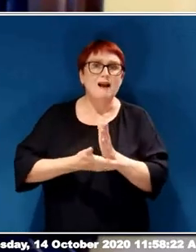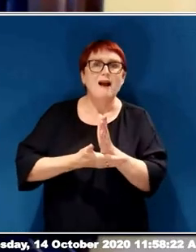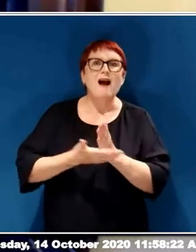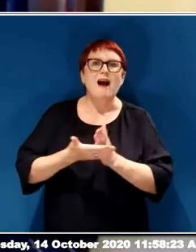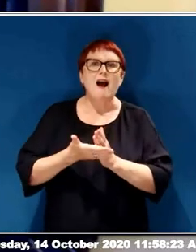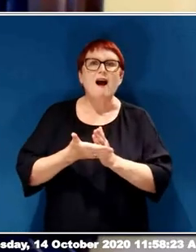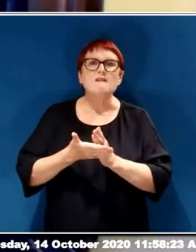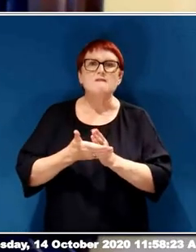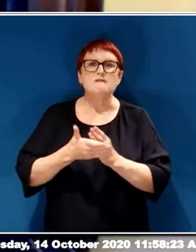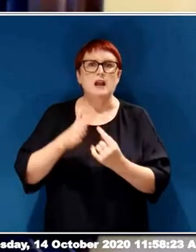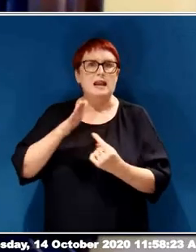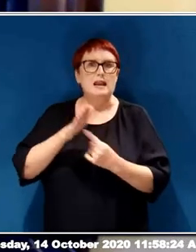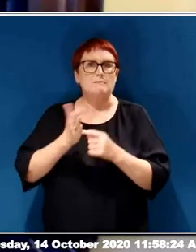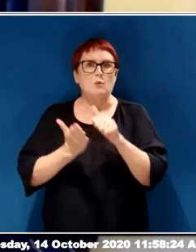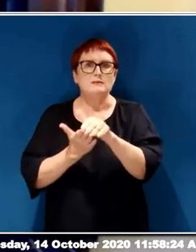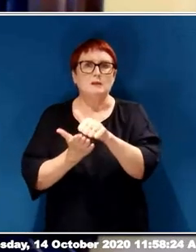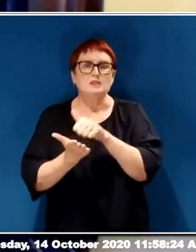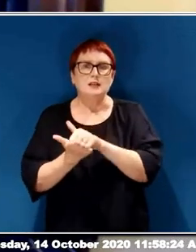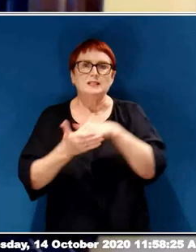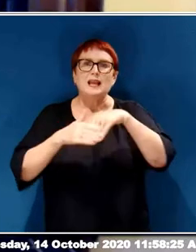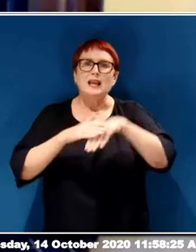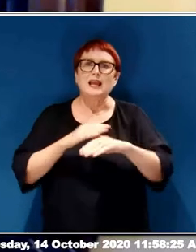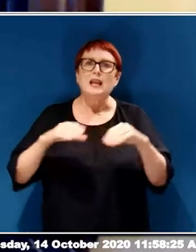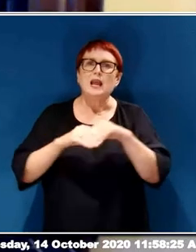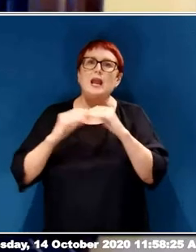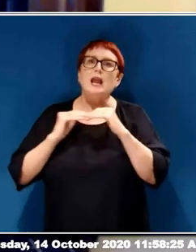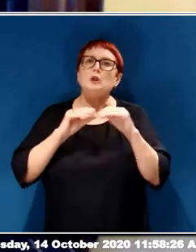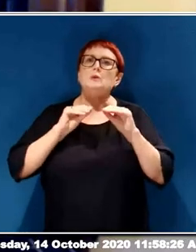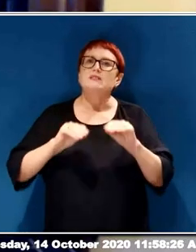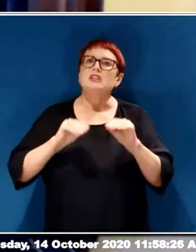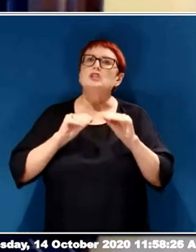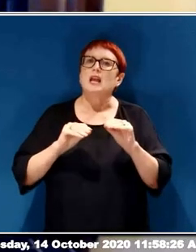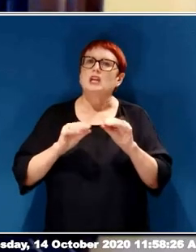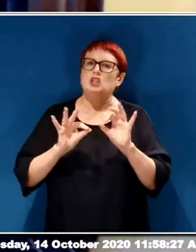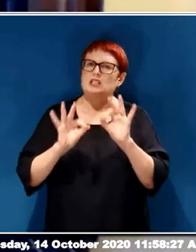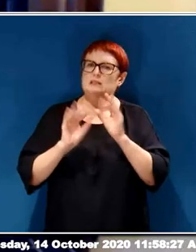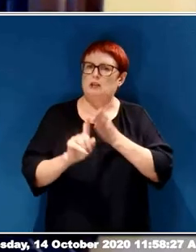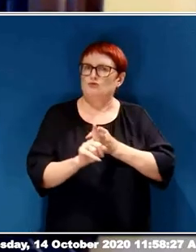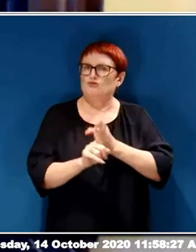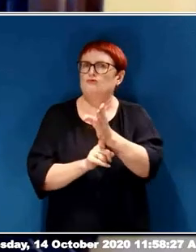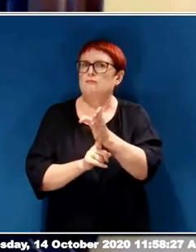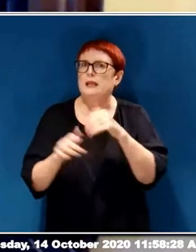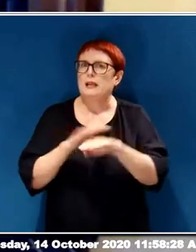education specialism that's run as a postgraduate course within our Masters